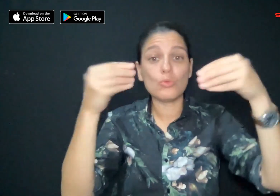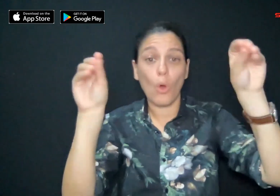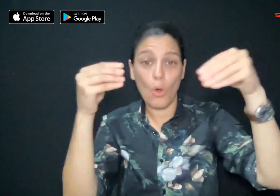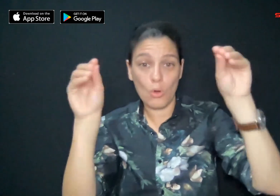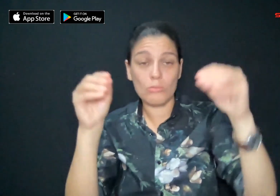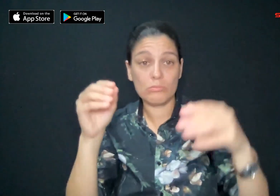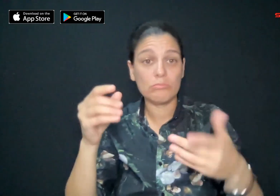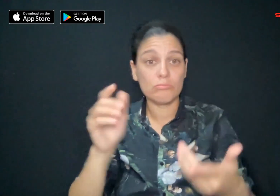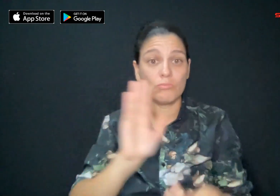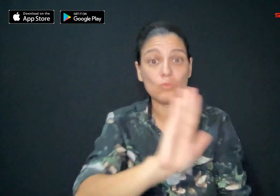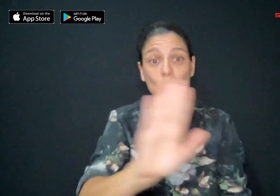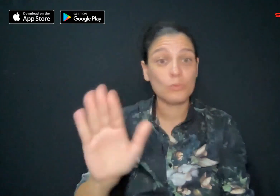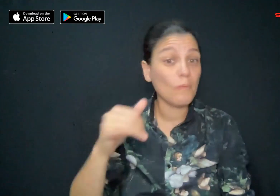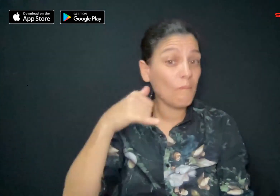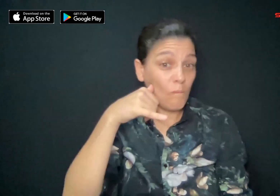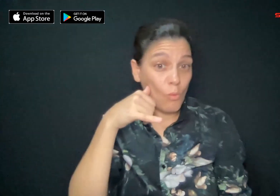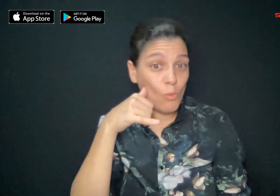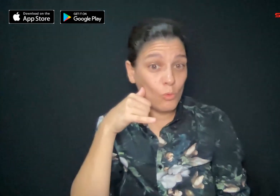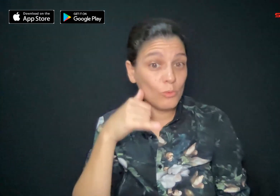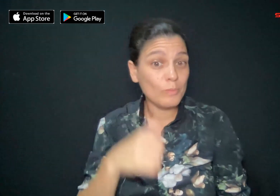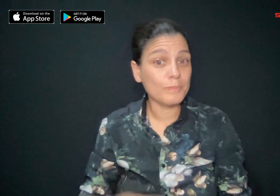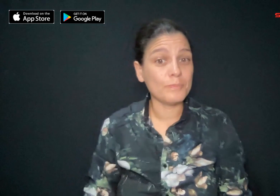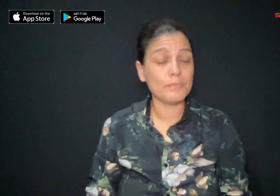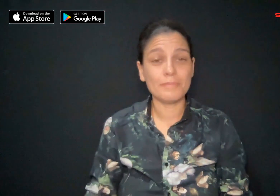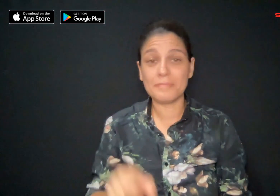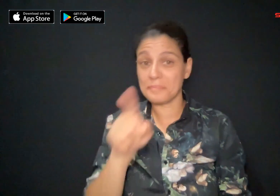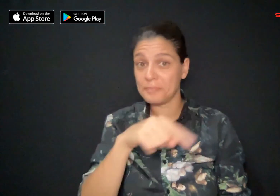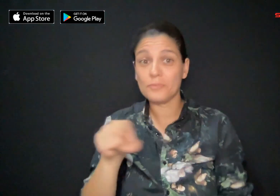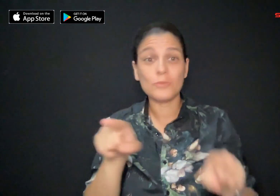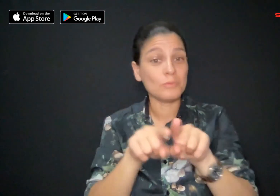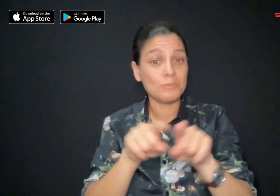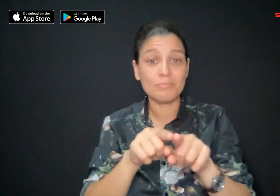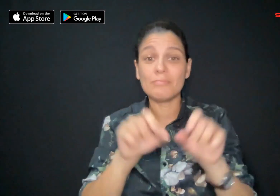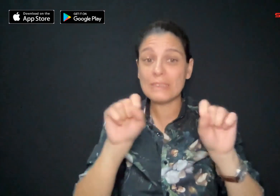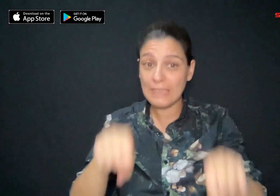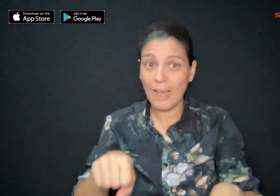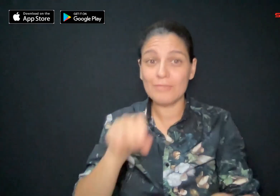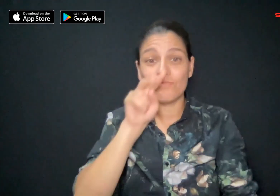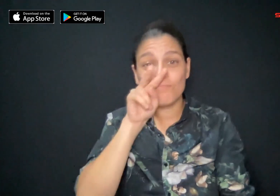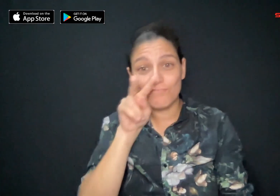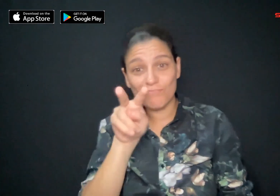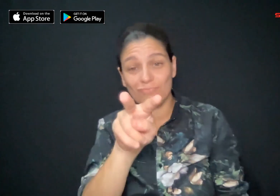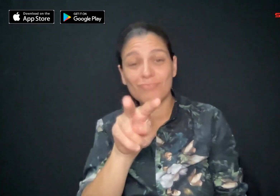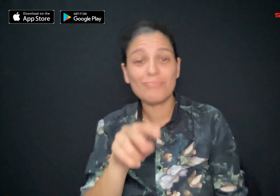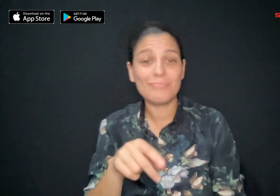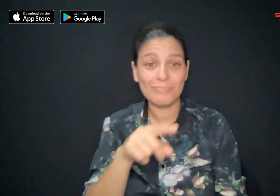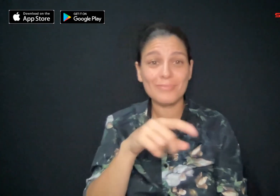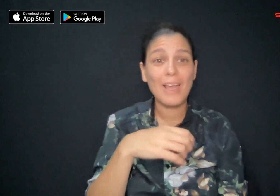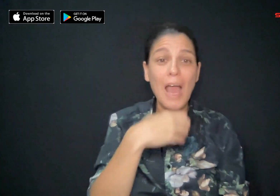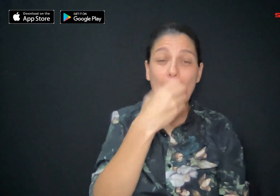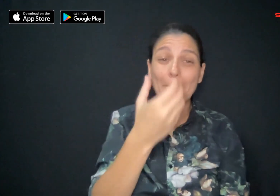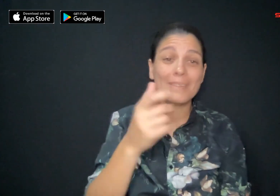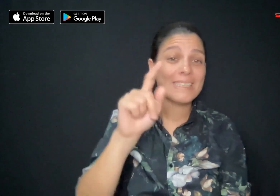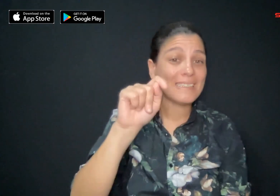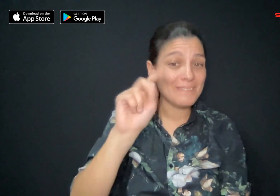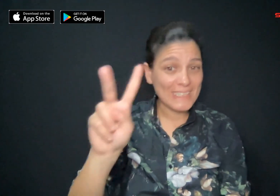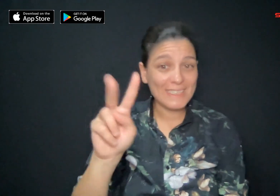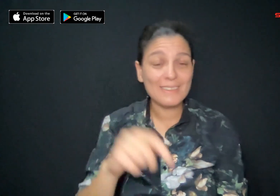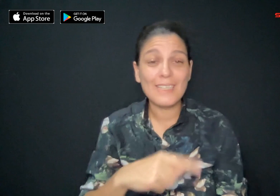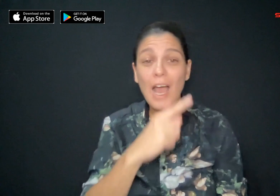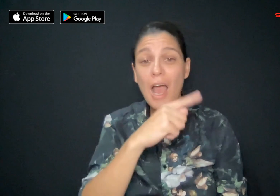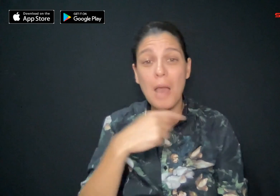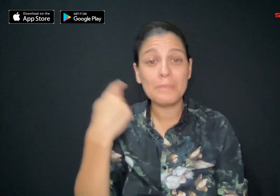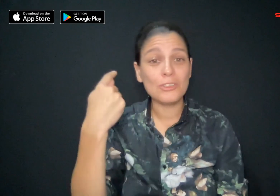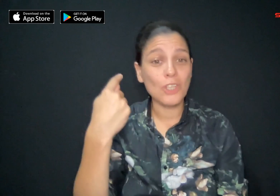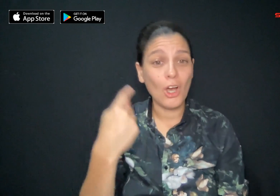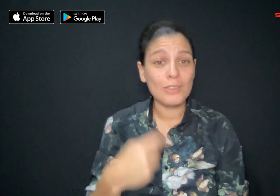phone and you can also watch on Apple TV Amazon and Roku